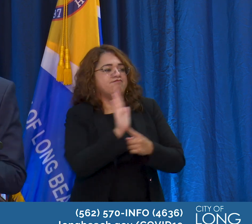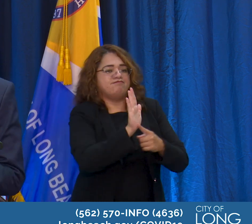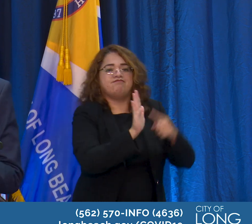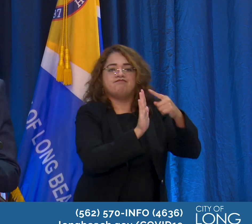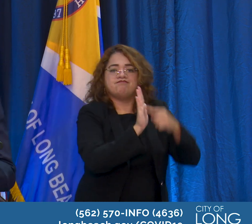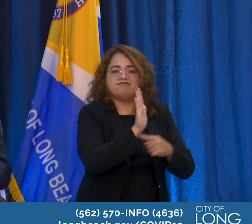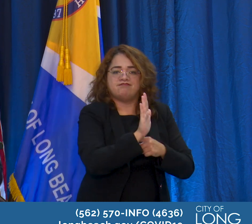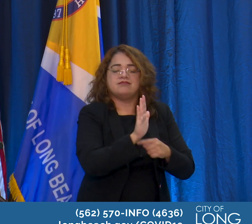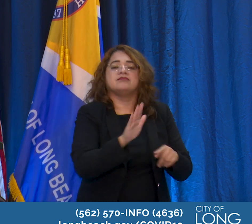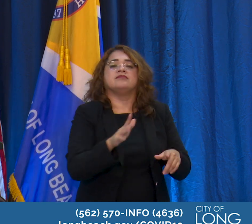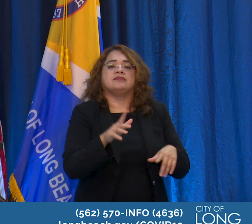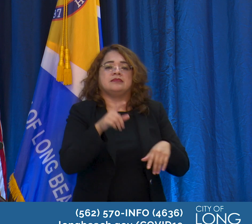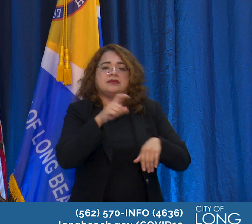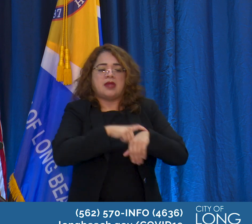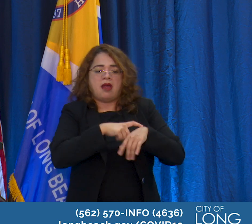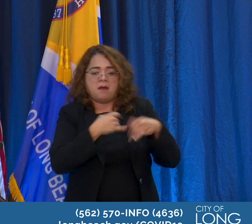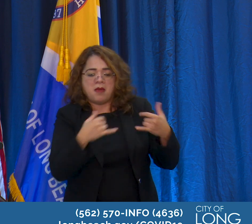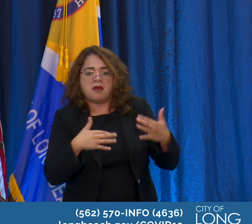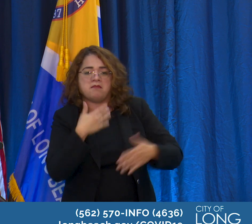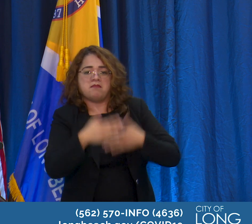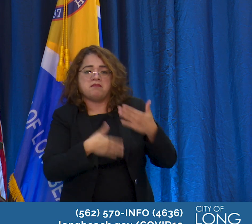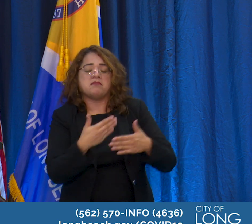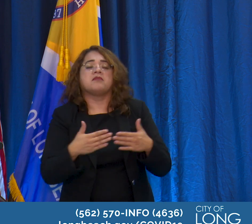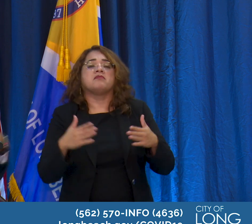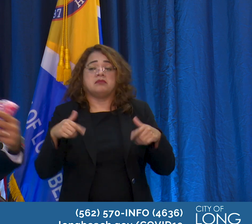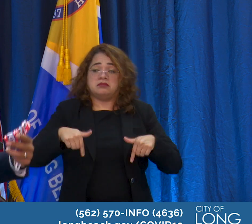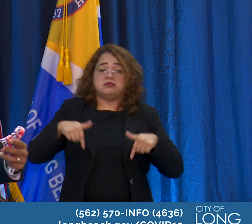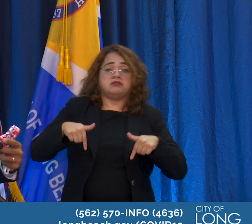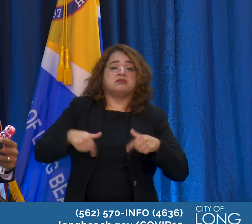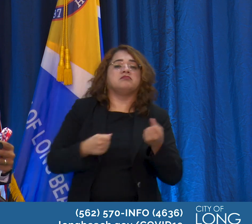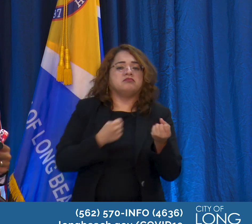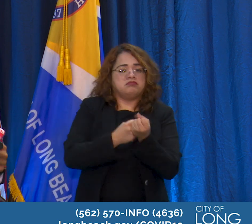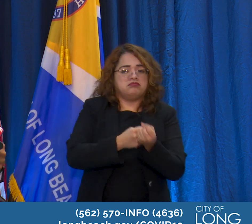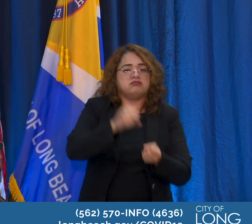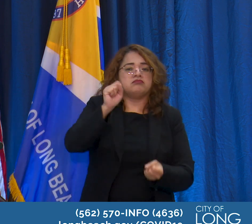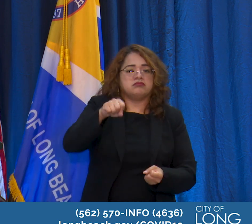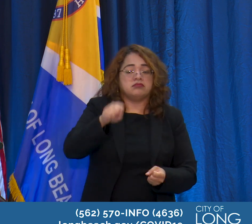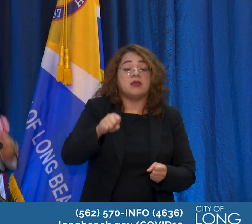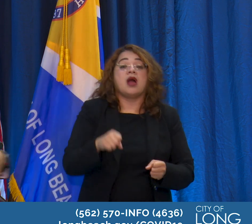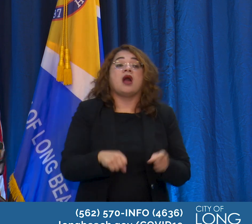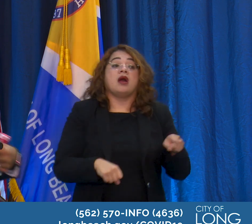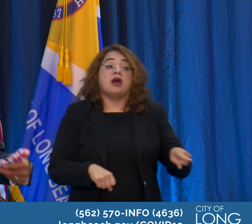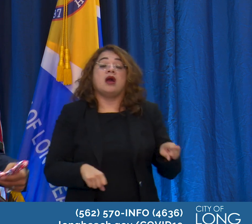The city's aligning with that but we understand that the schools are taking a very cautious